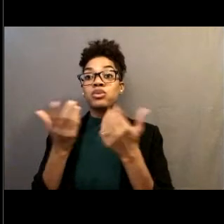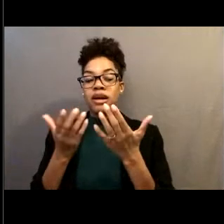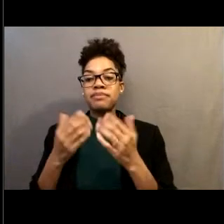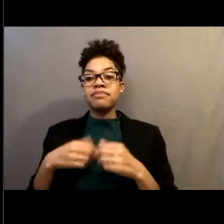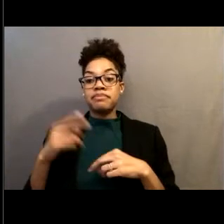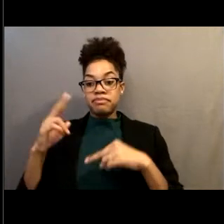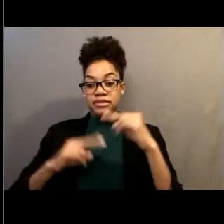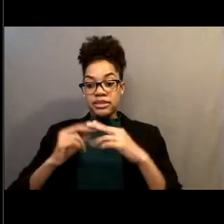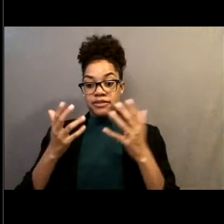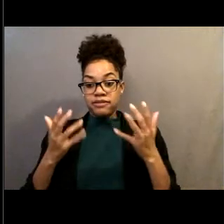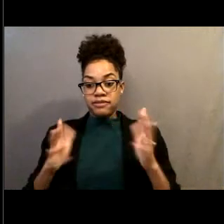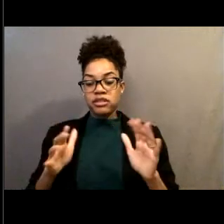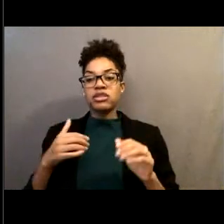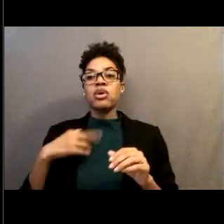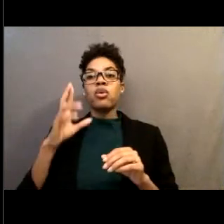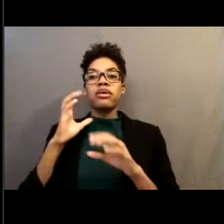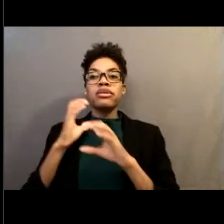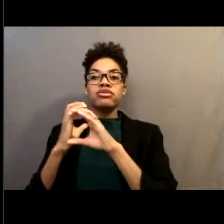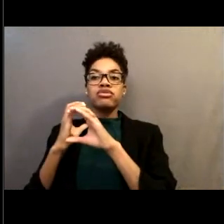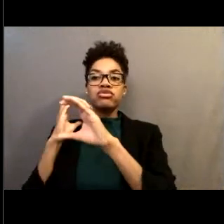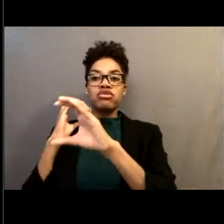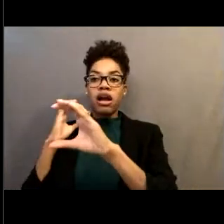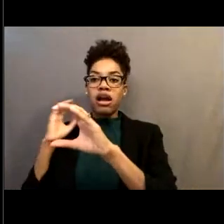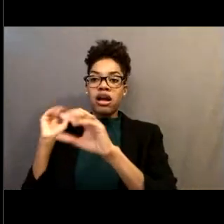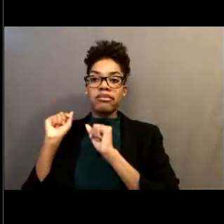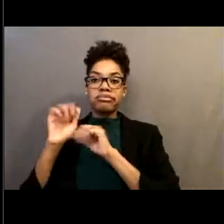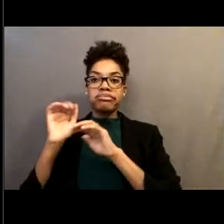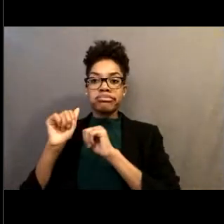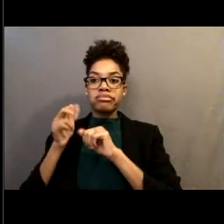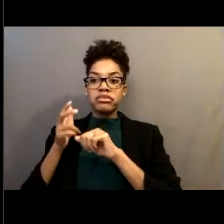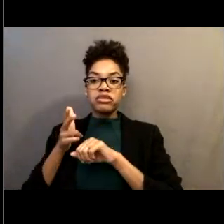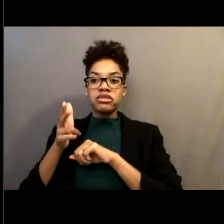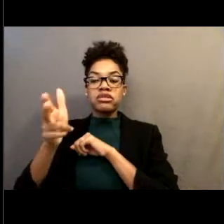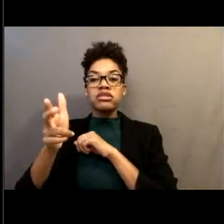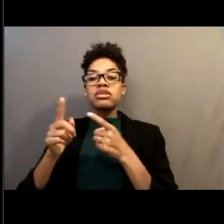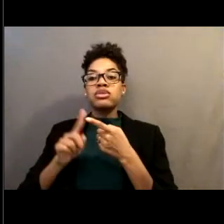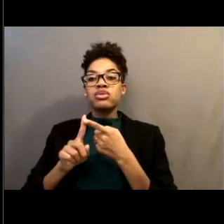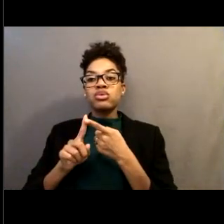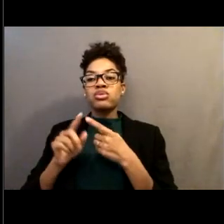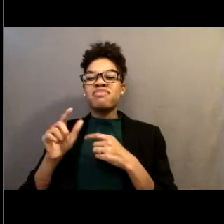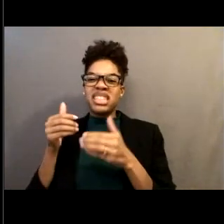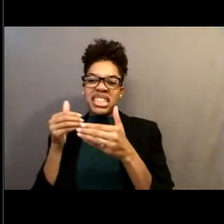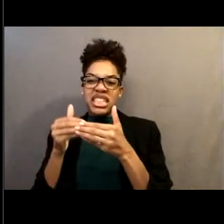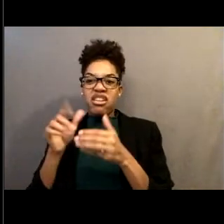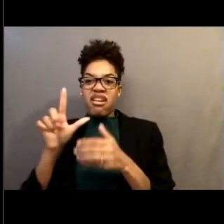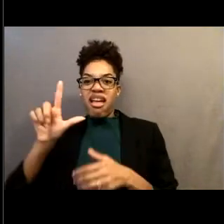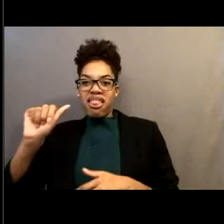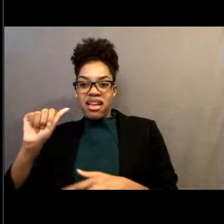where at Vandenberg Air Force Base about two and a half hours north of LA is where we launched some of our satellites.